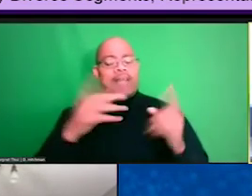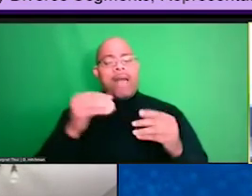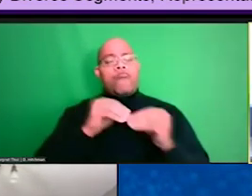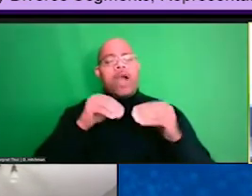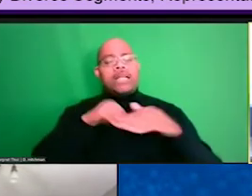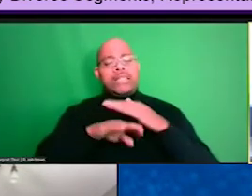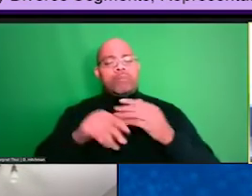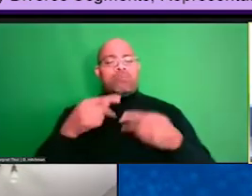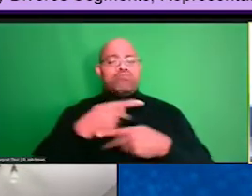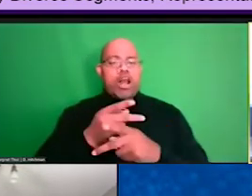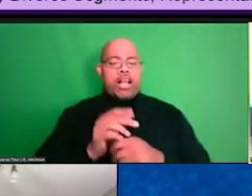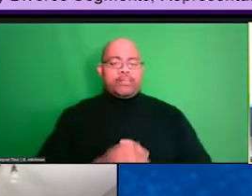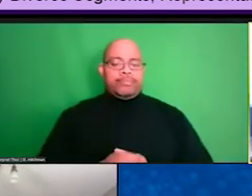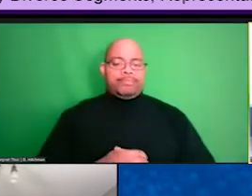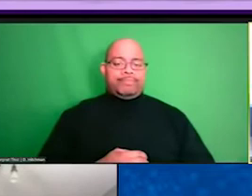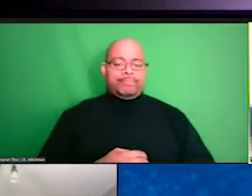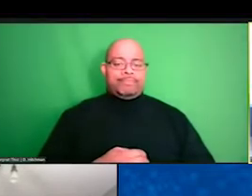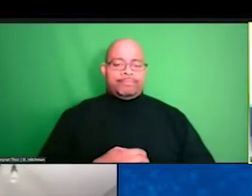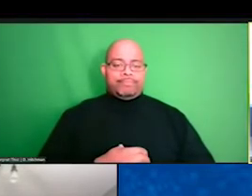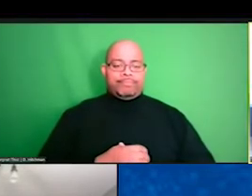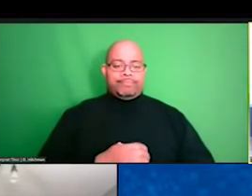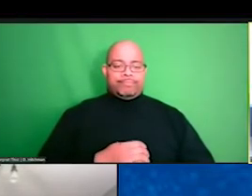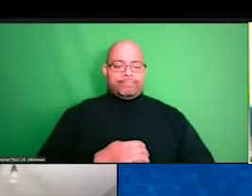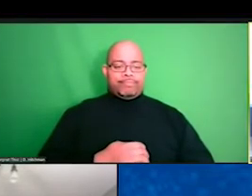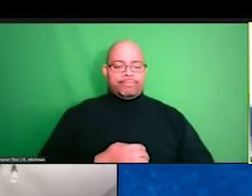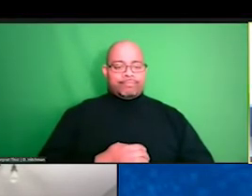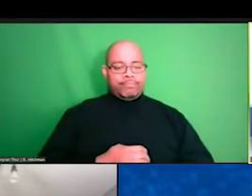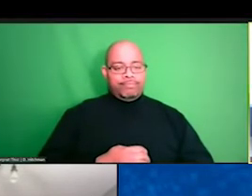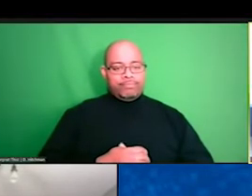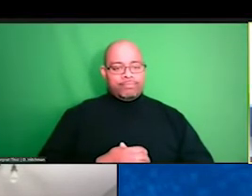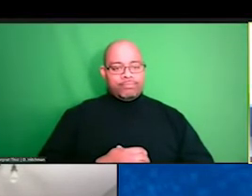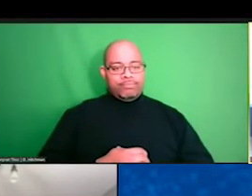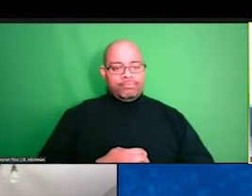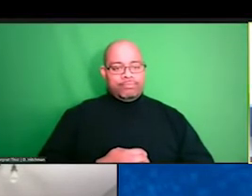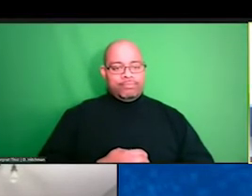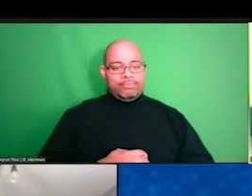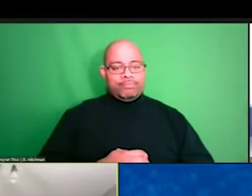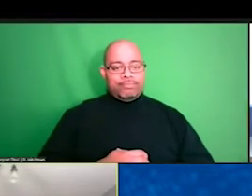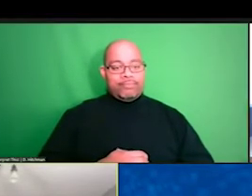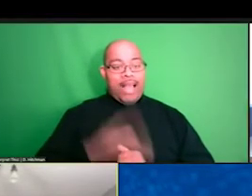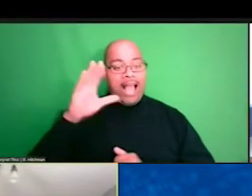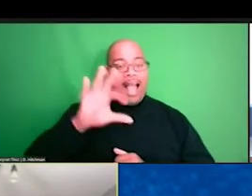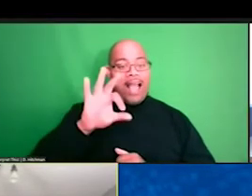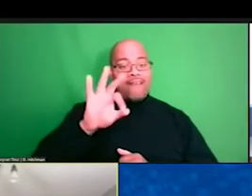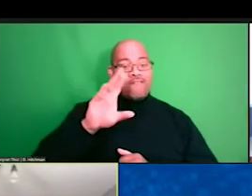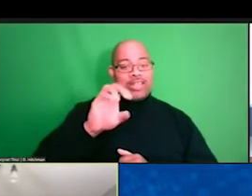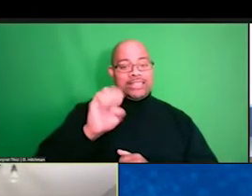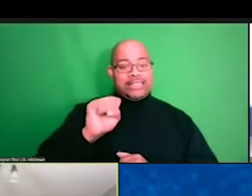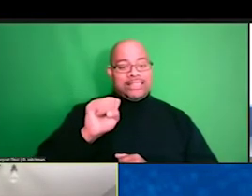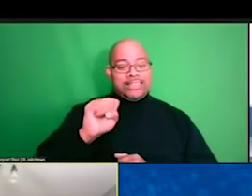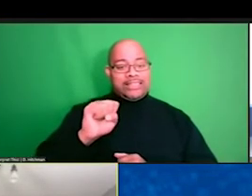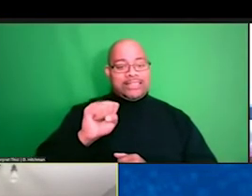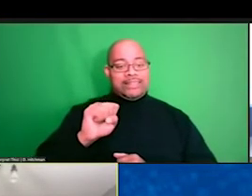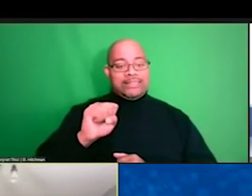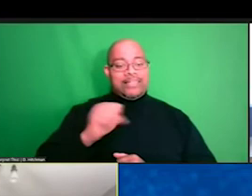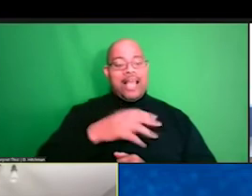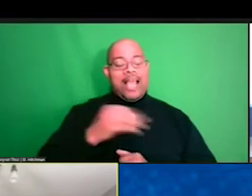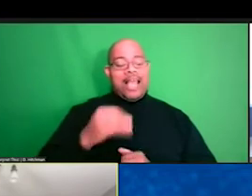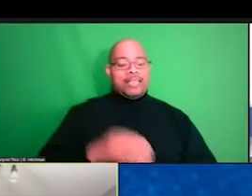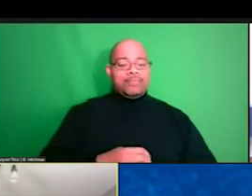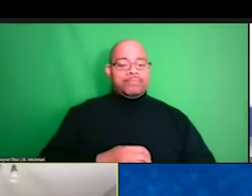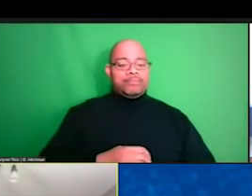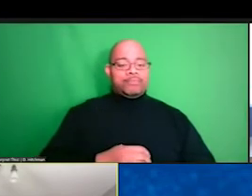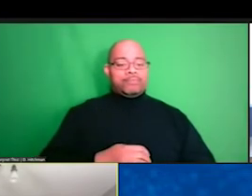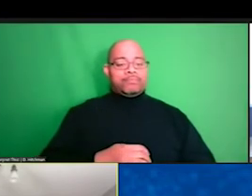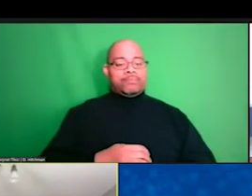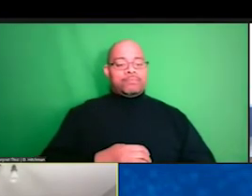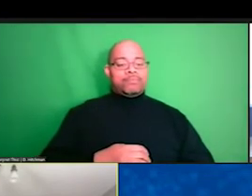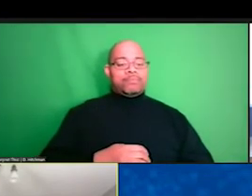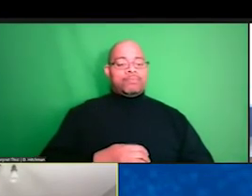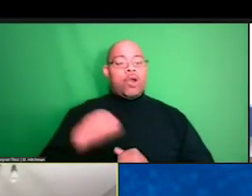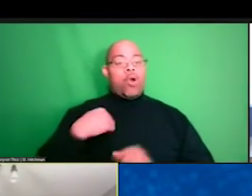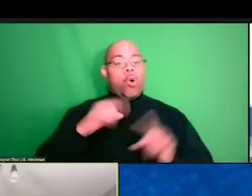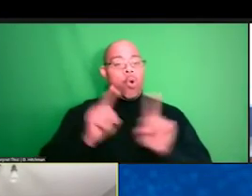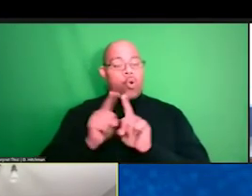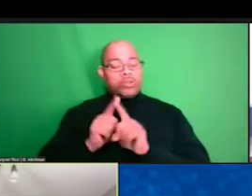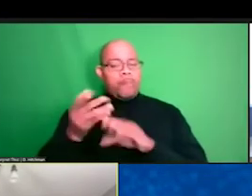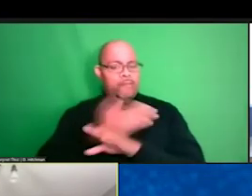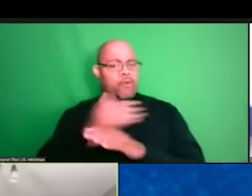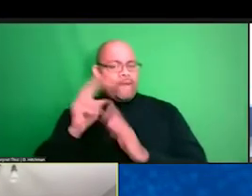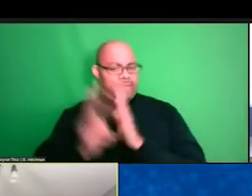Frances West: Hi, this is Frances. And I was also in the earlier video, and I would